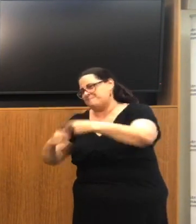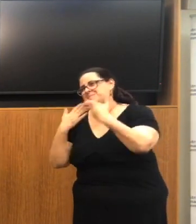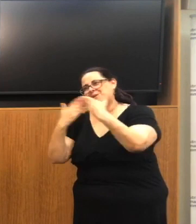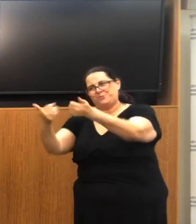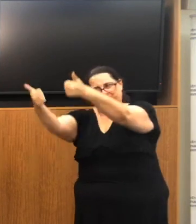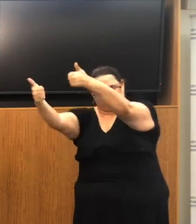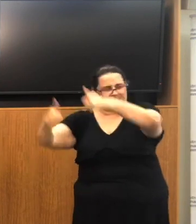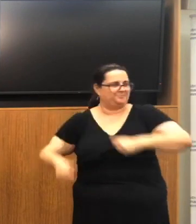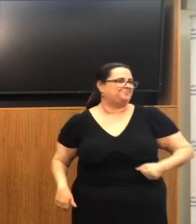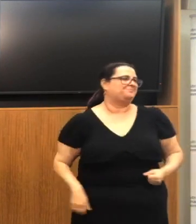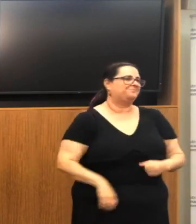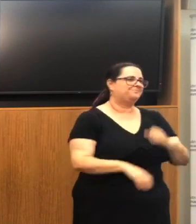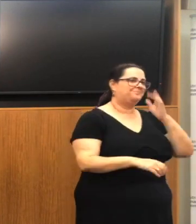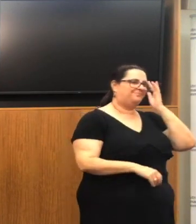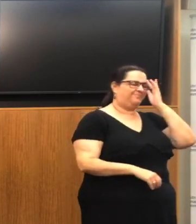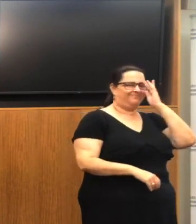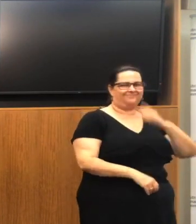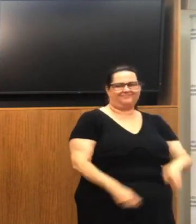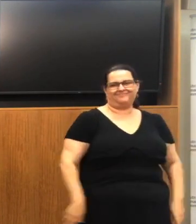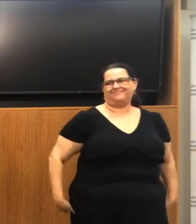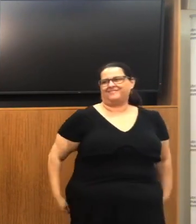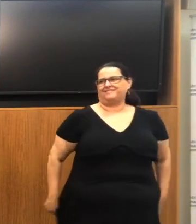(audience clapping)